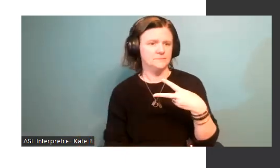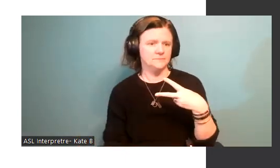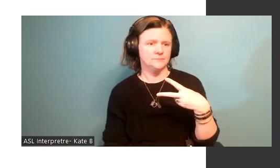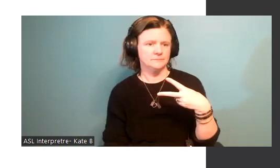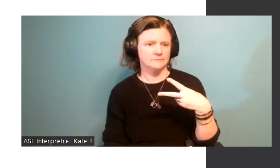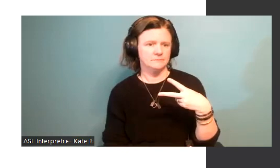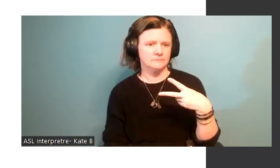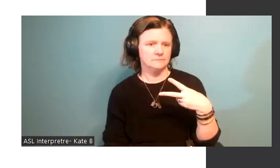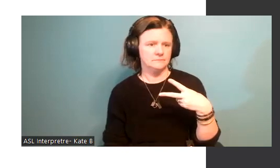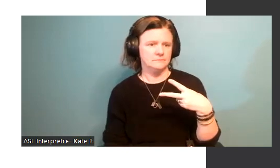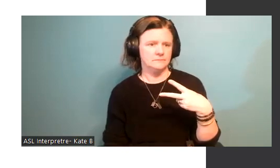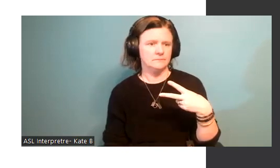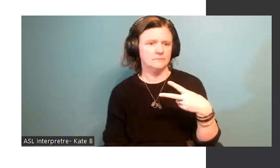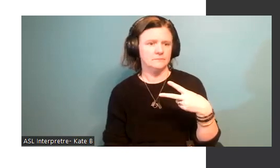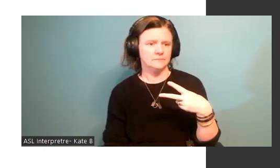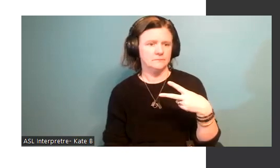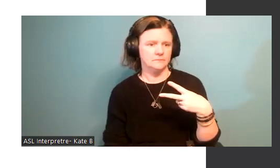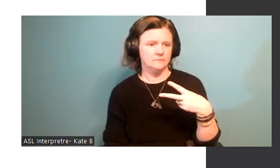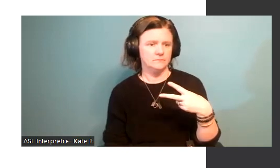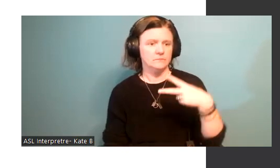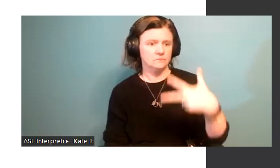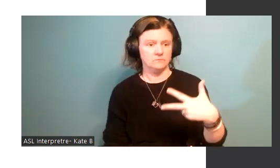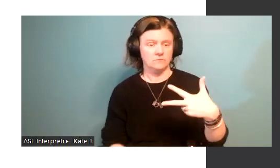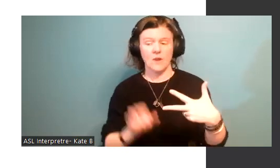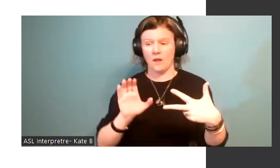didn't get that, you can e-mail myself at m